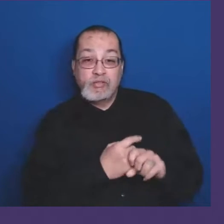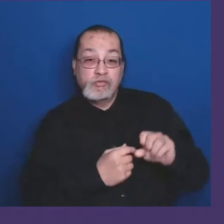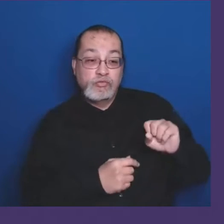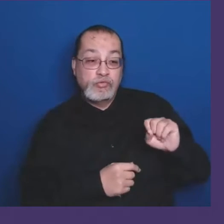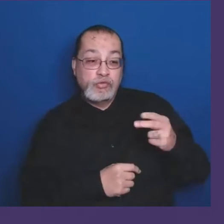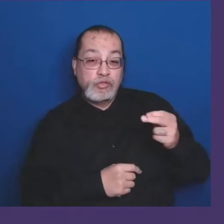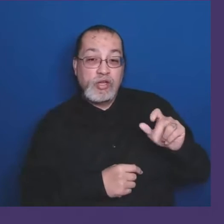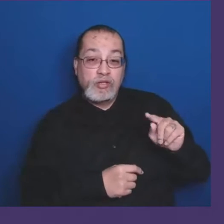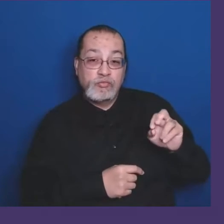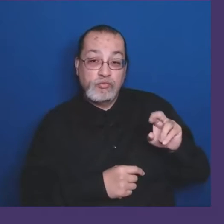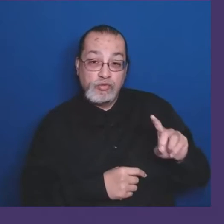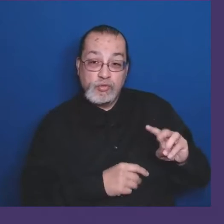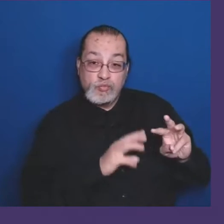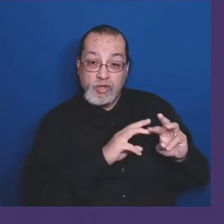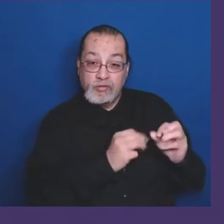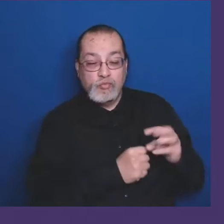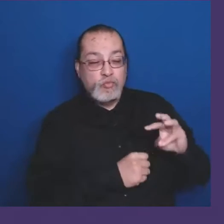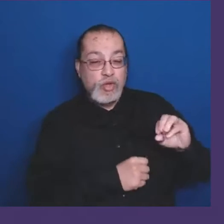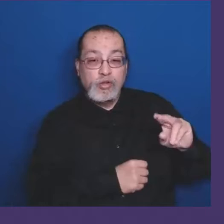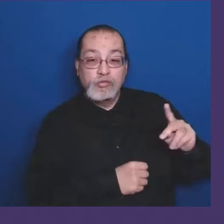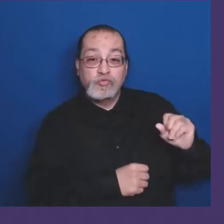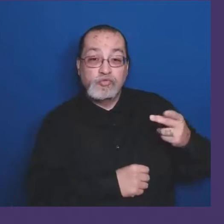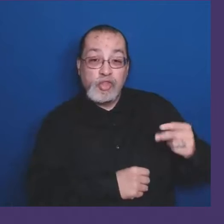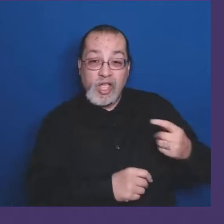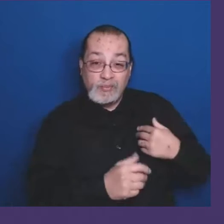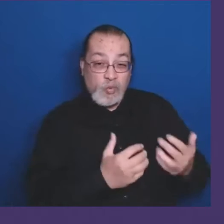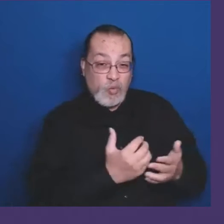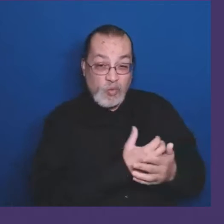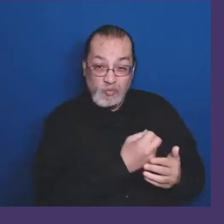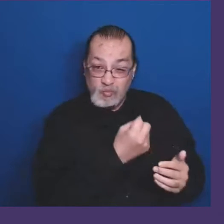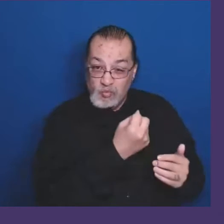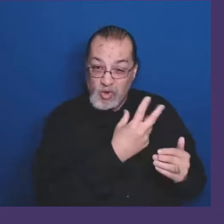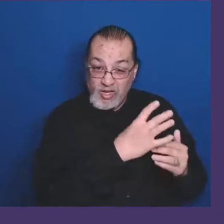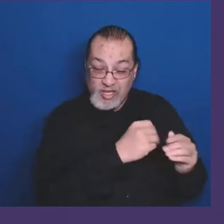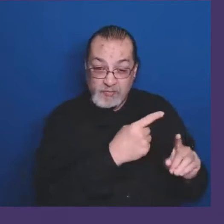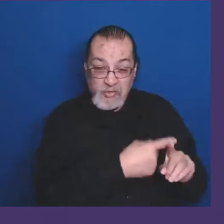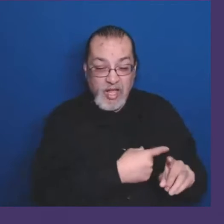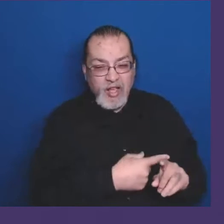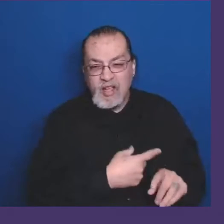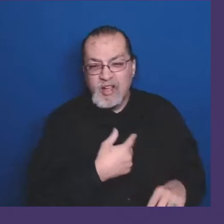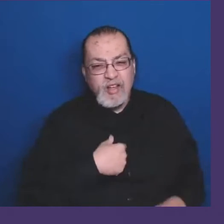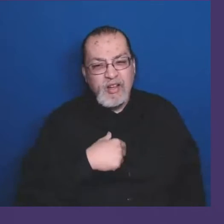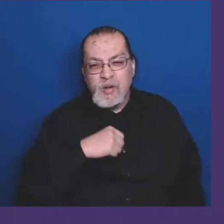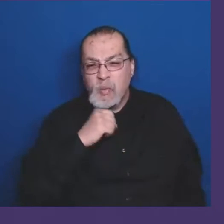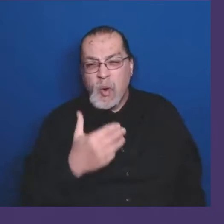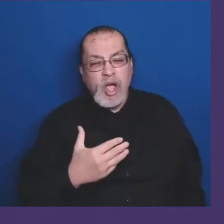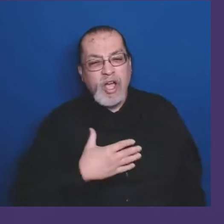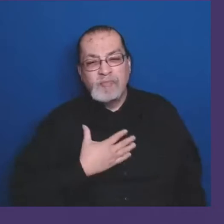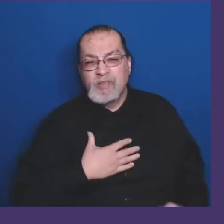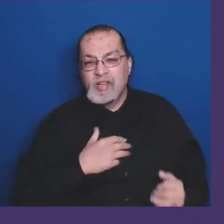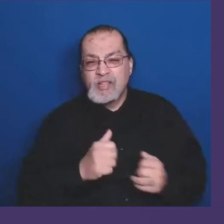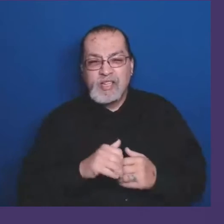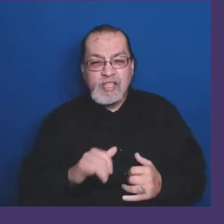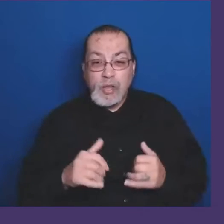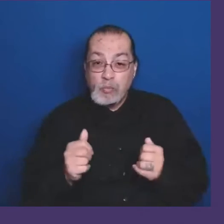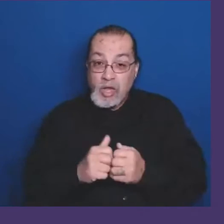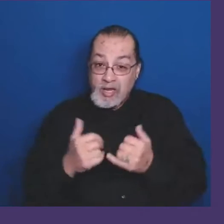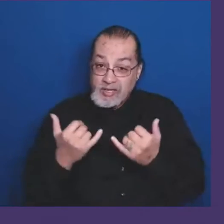then the way I'm happy with Supported Employment now. Jenny Lay-Flurrie: We need to talk about that because that's an incredible difference,